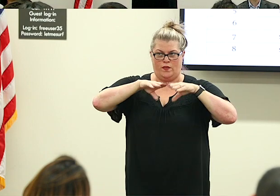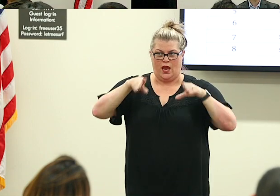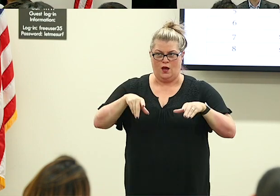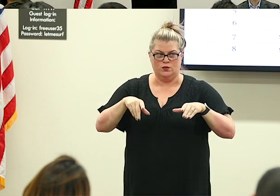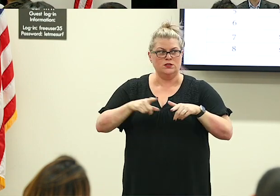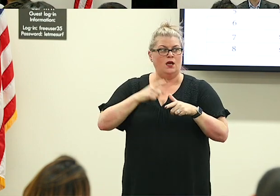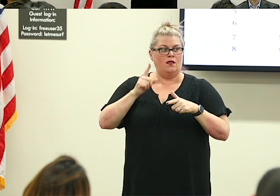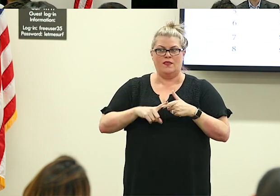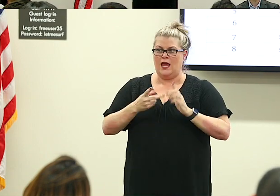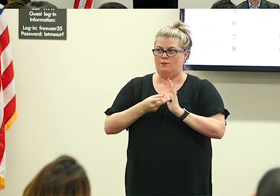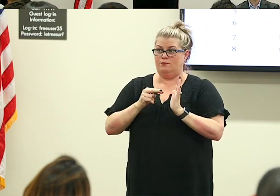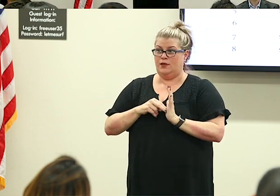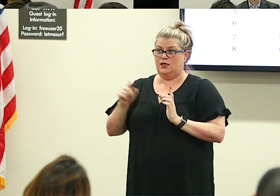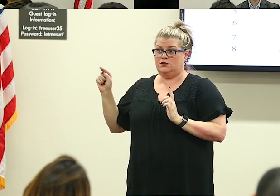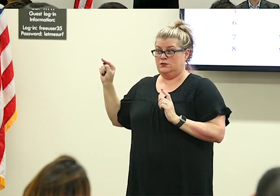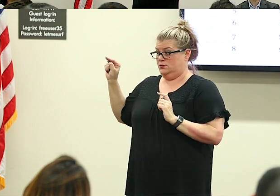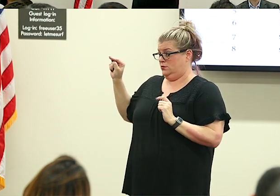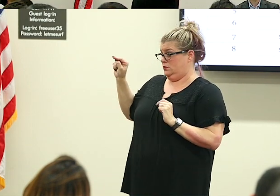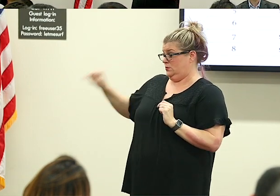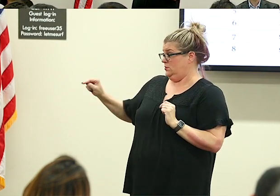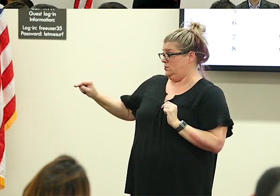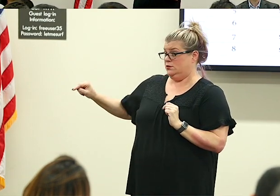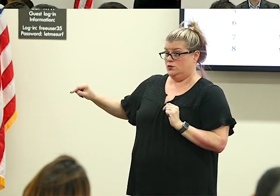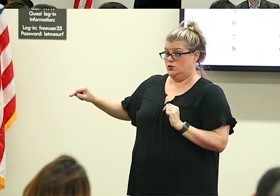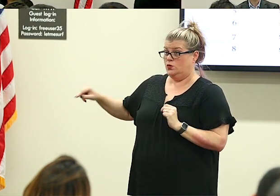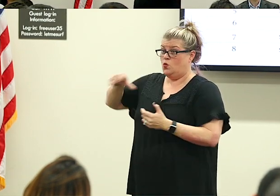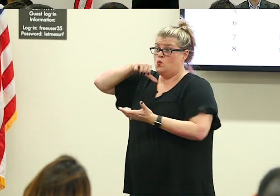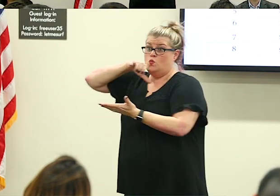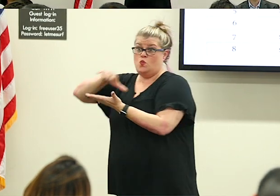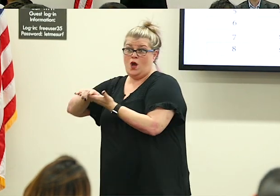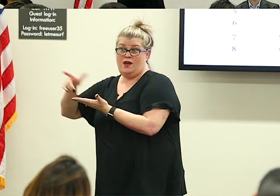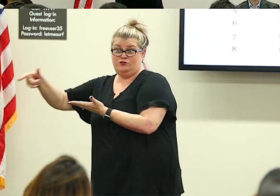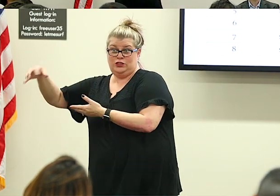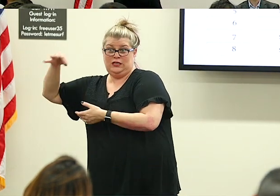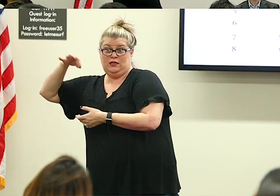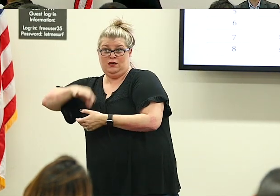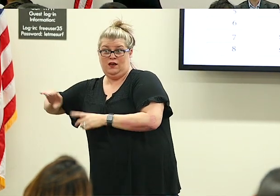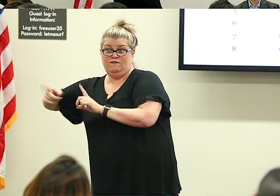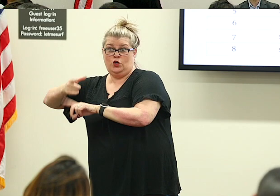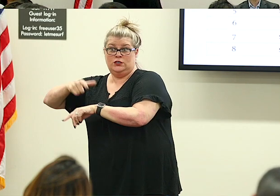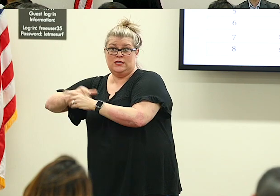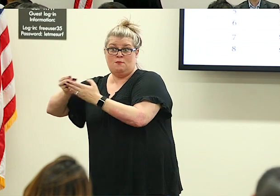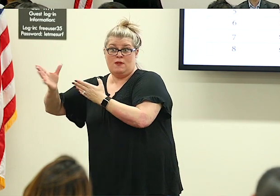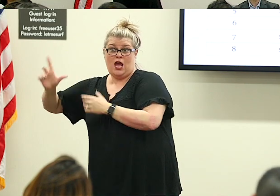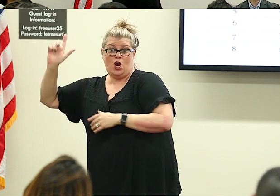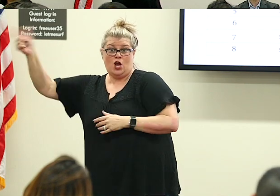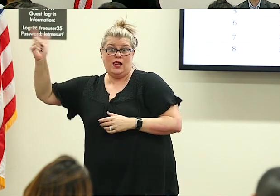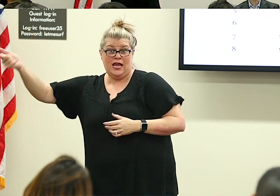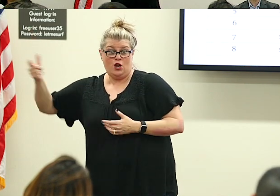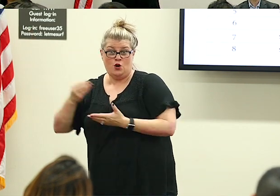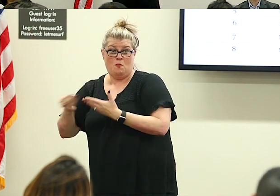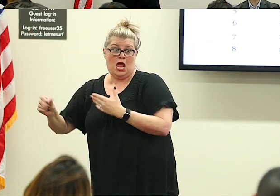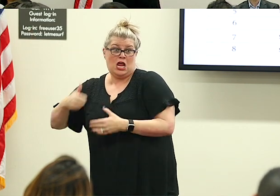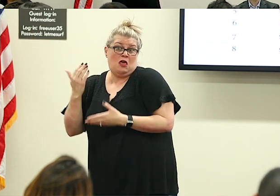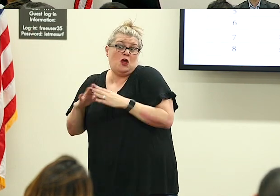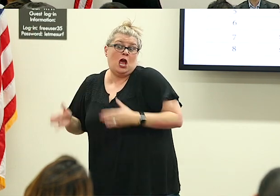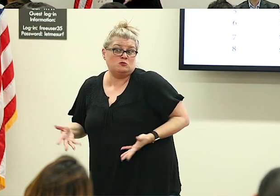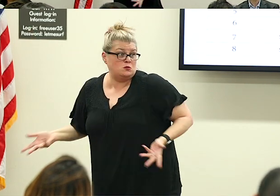we can use some benefits towards being the first time buyer, right? And then my wife decides to buy another place.